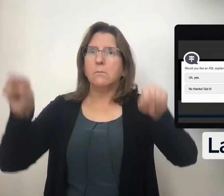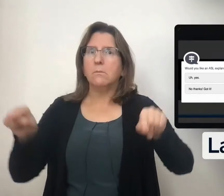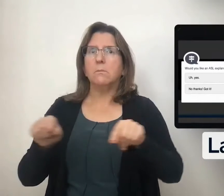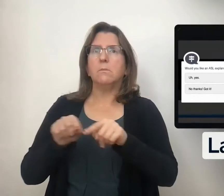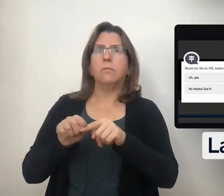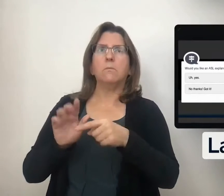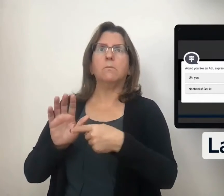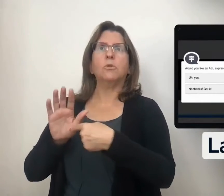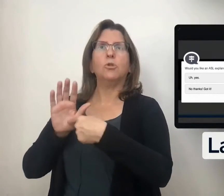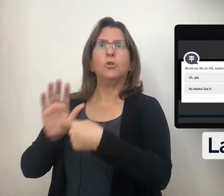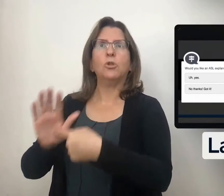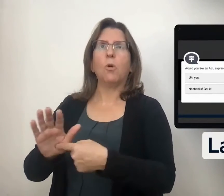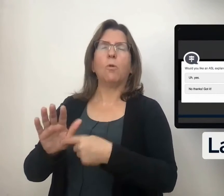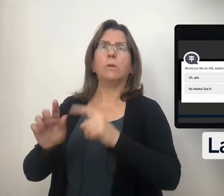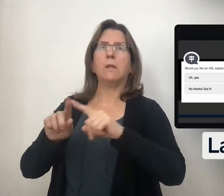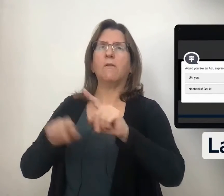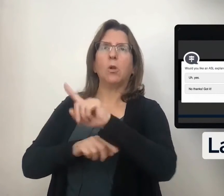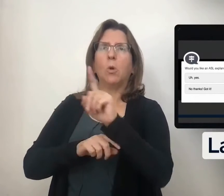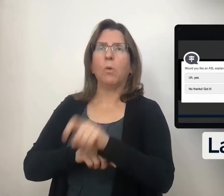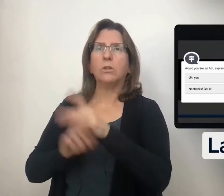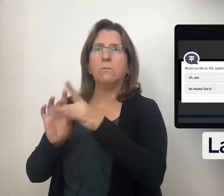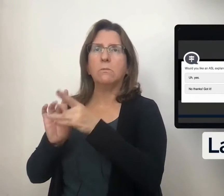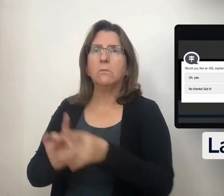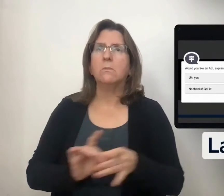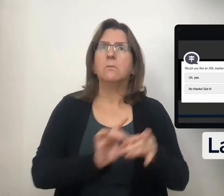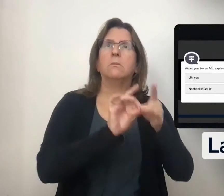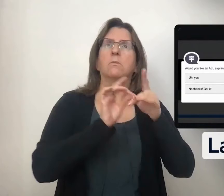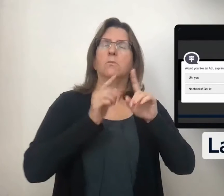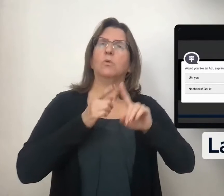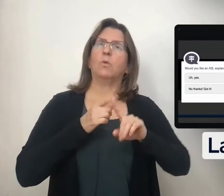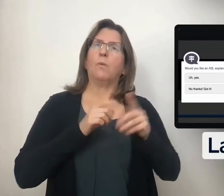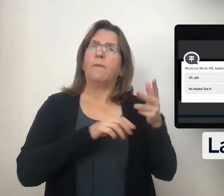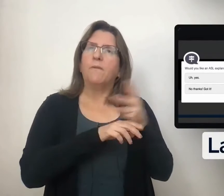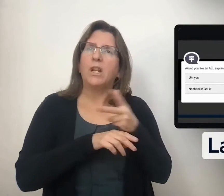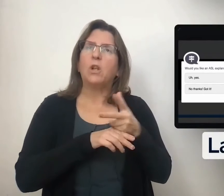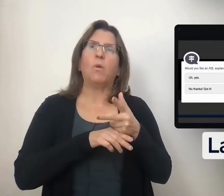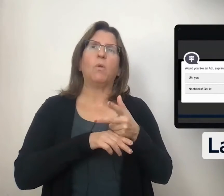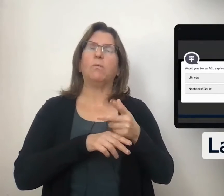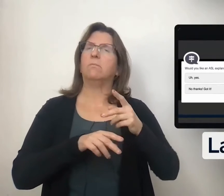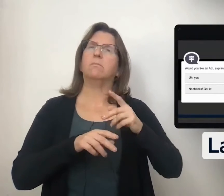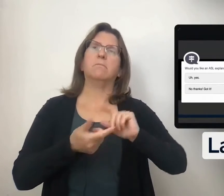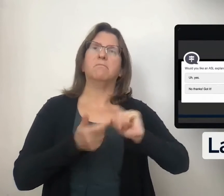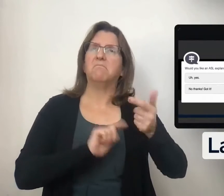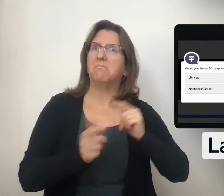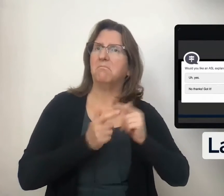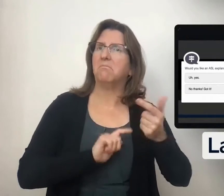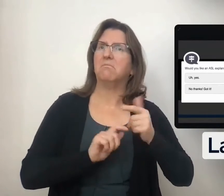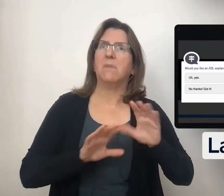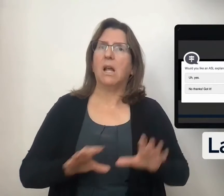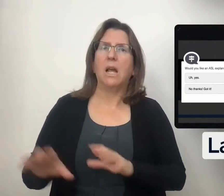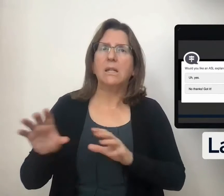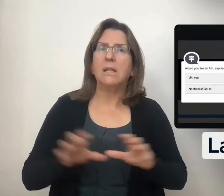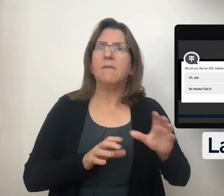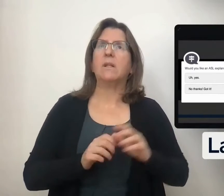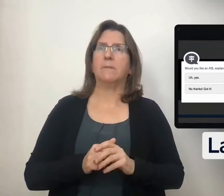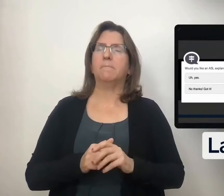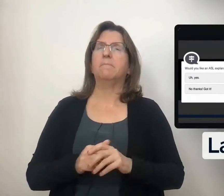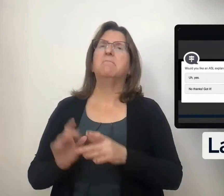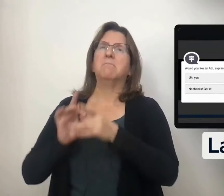This shows a question that refers back to a previous interactive video.